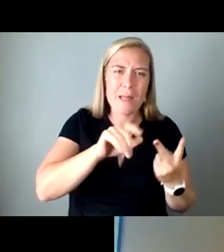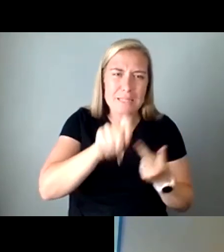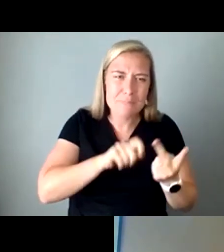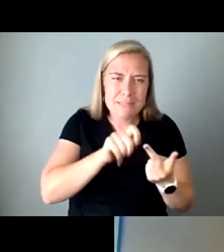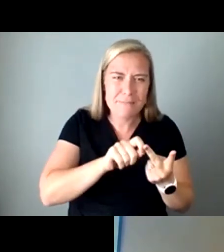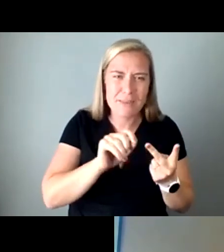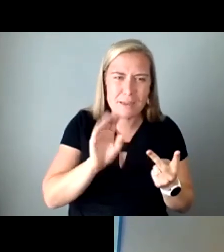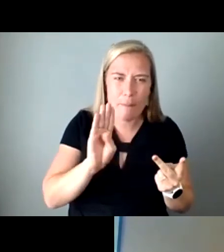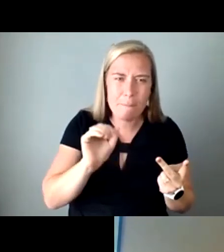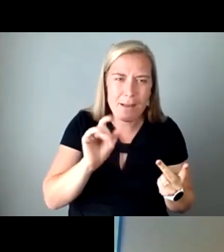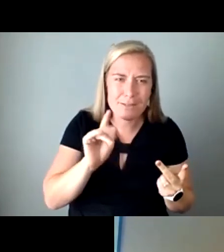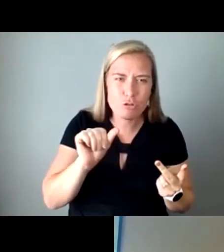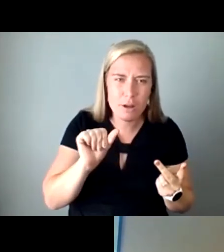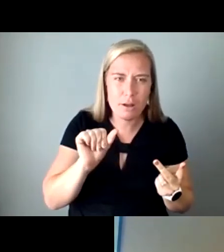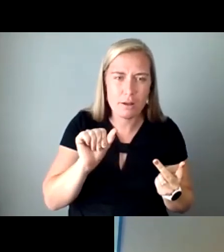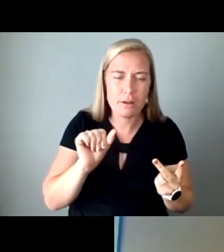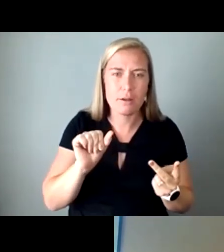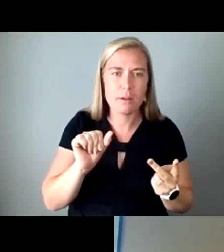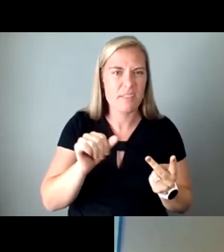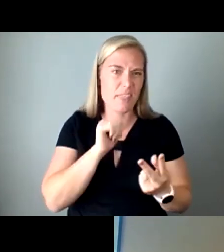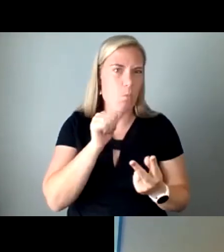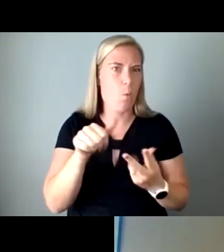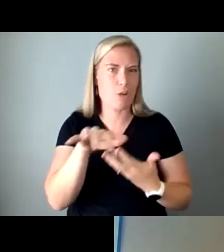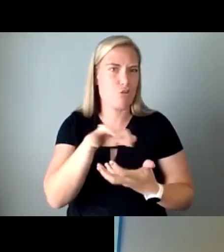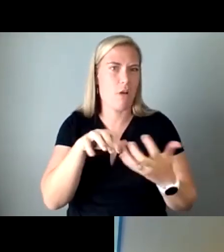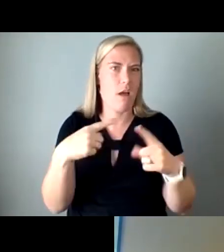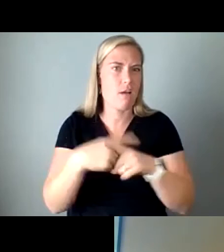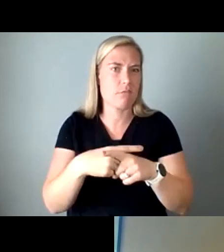They should not interact. So get your COVID vaccine and get your flu shot if you can.